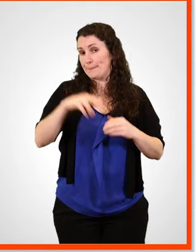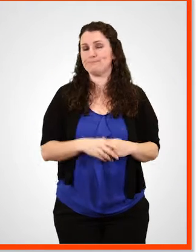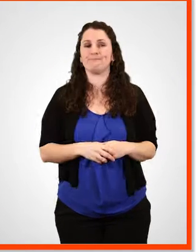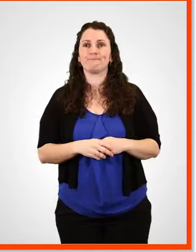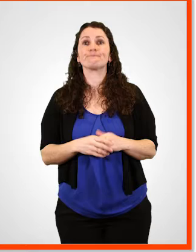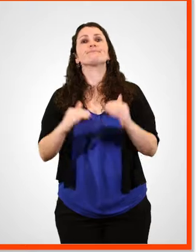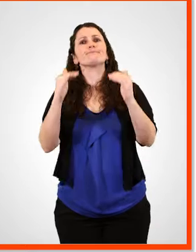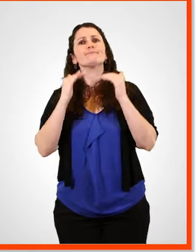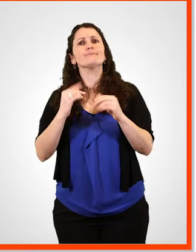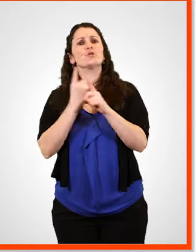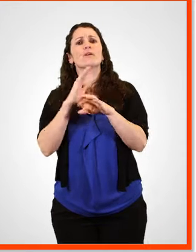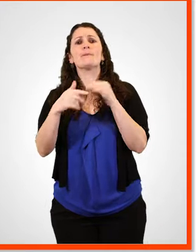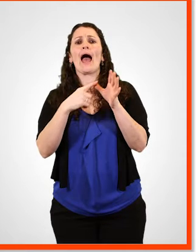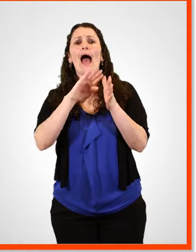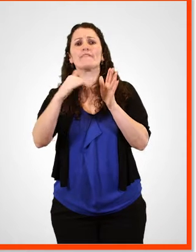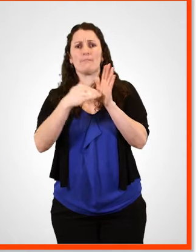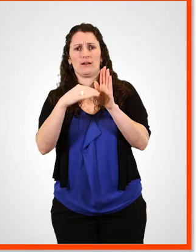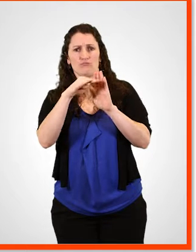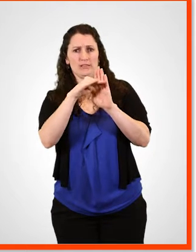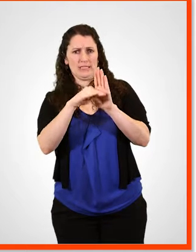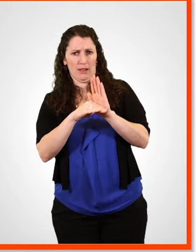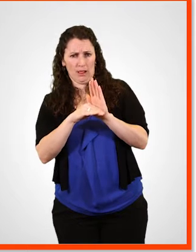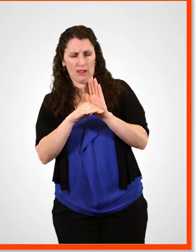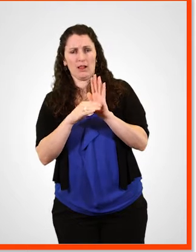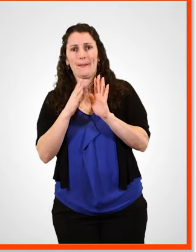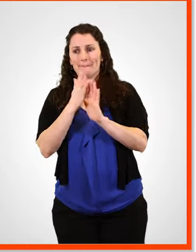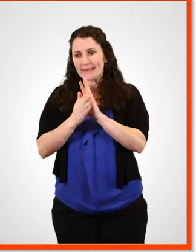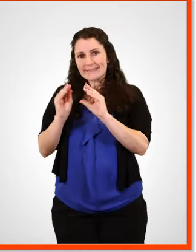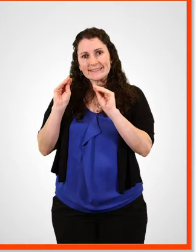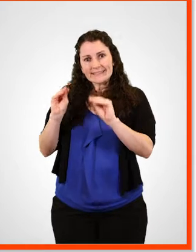of the systematic and predictable relationship between letters and sound.